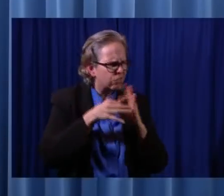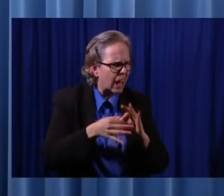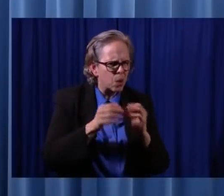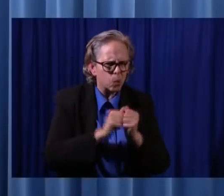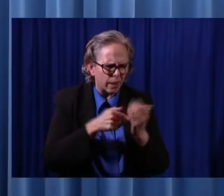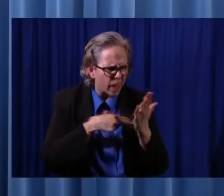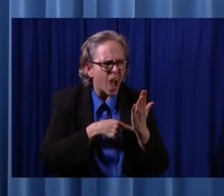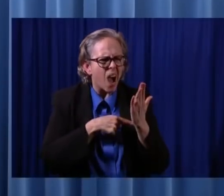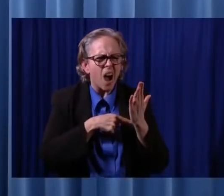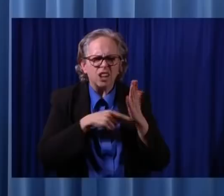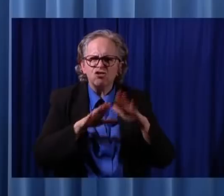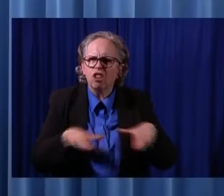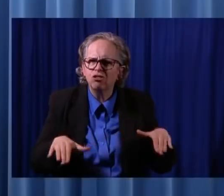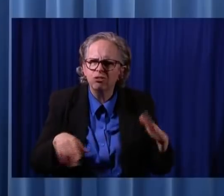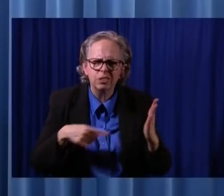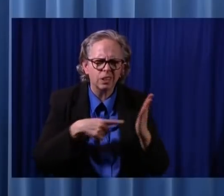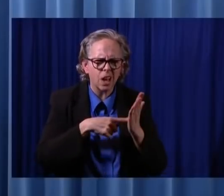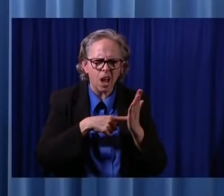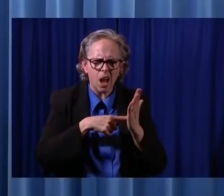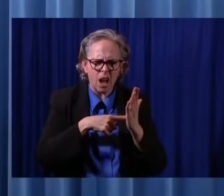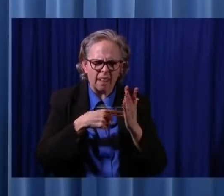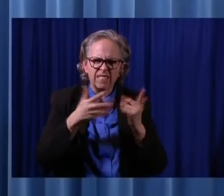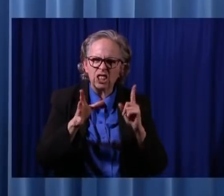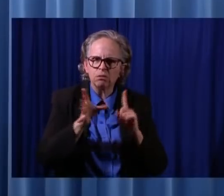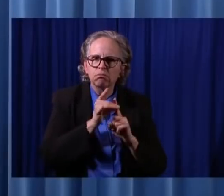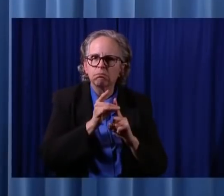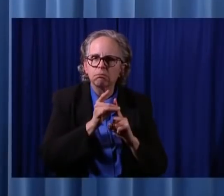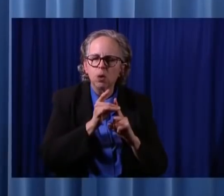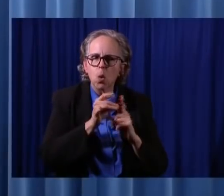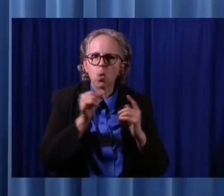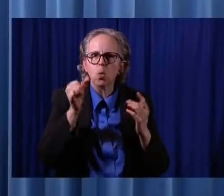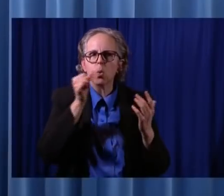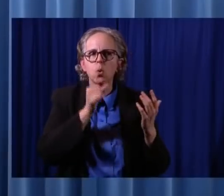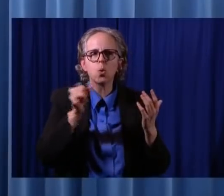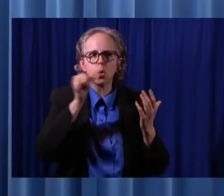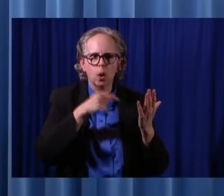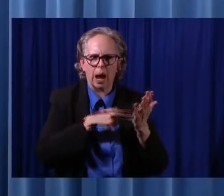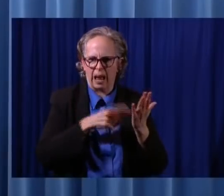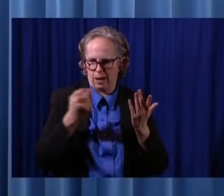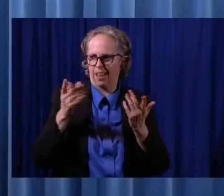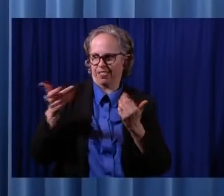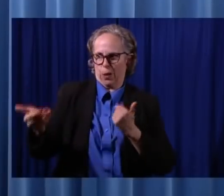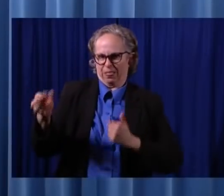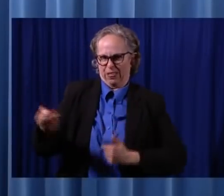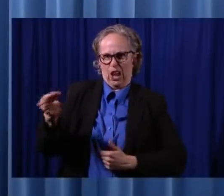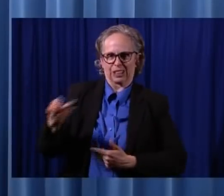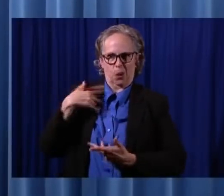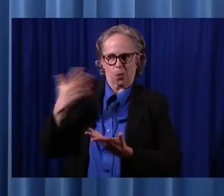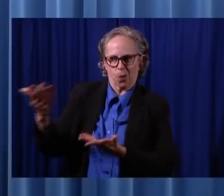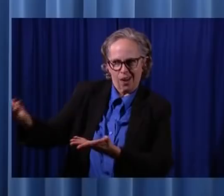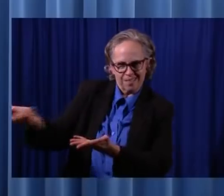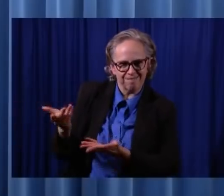UNIVERSITY HOSPITALS IN CLEVELAND AND SHE'S CAN ESCAPE IN AND TALK ABOUT A TROUBLING